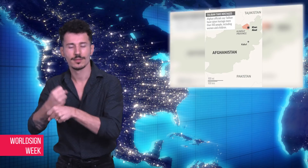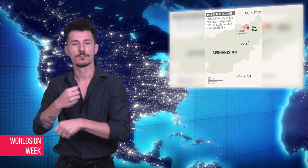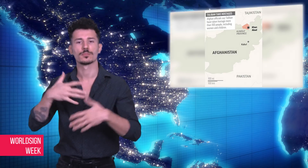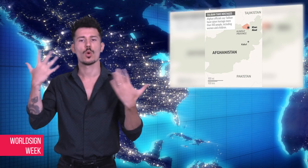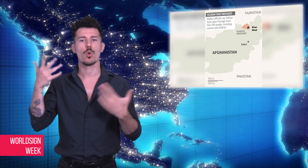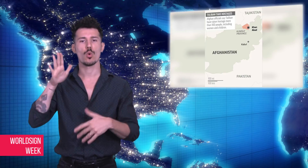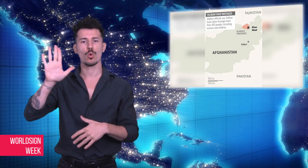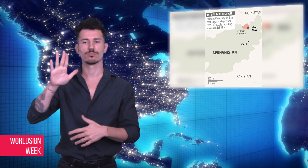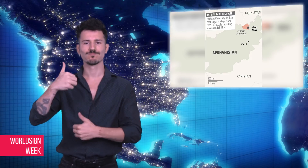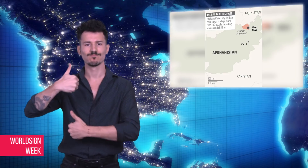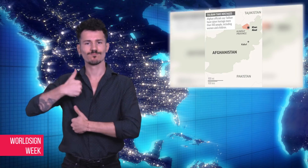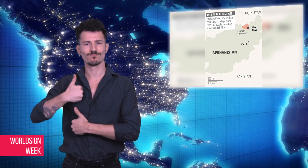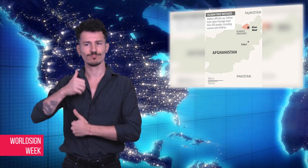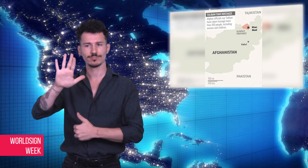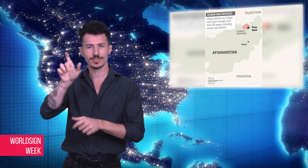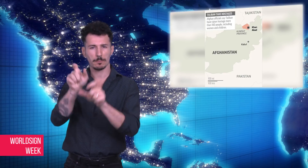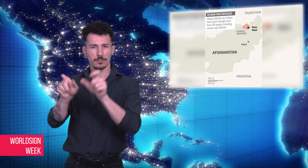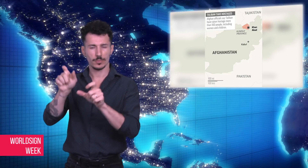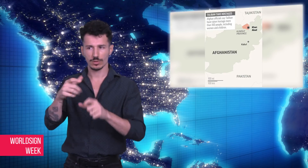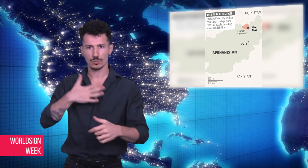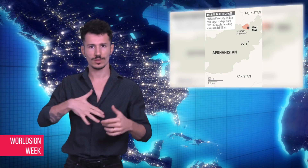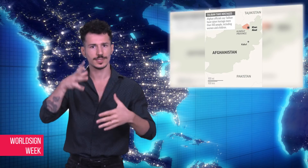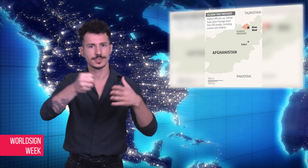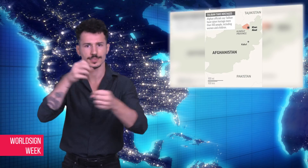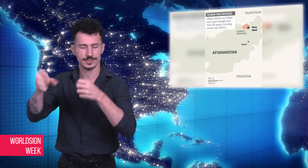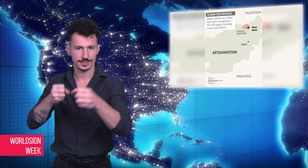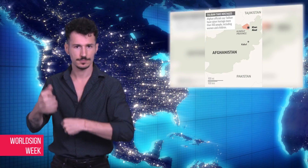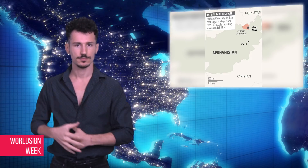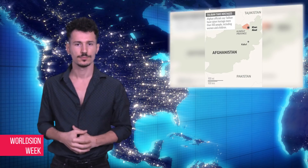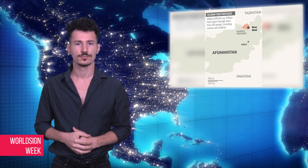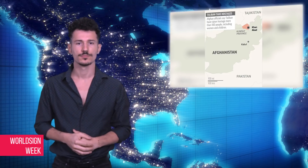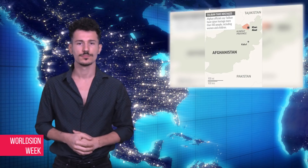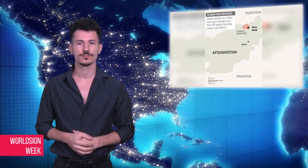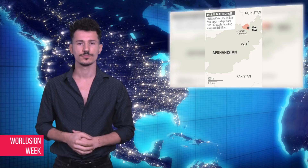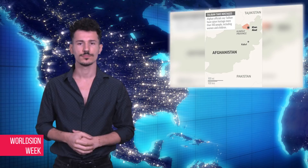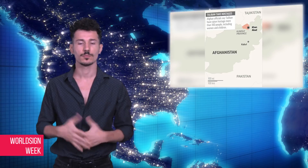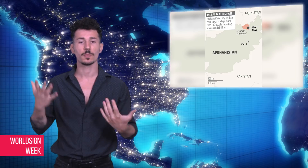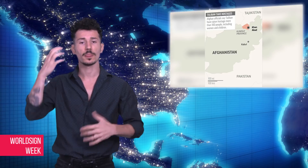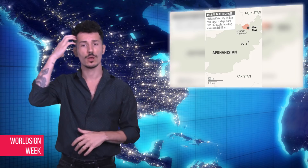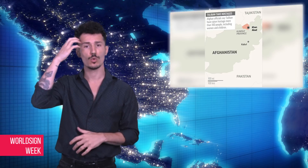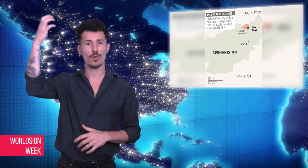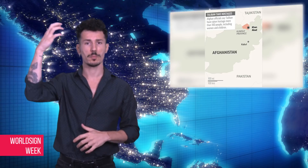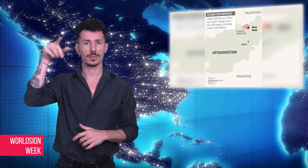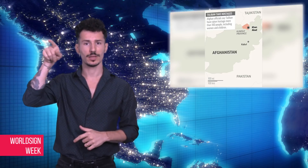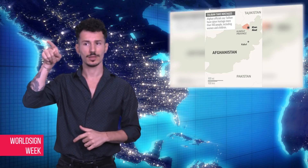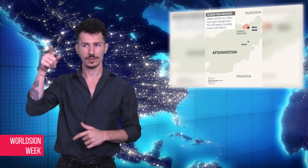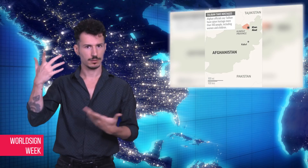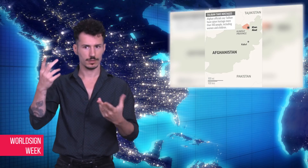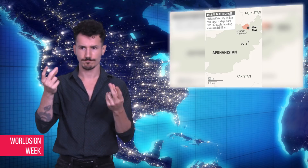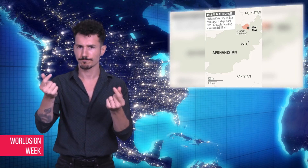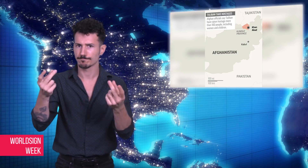quickly launched an operation and rescued 149 civilians and killed at